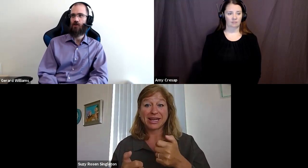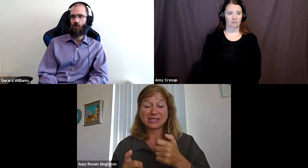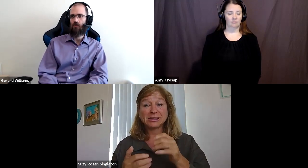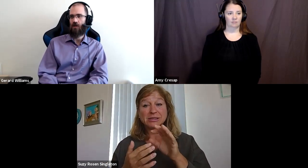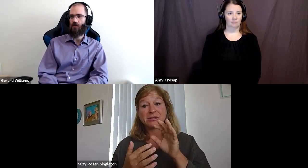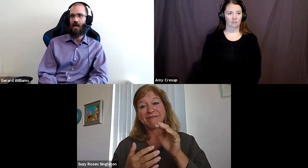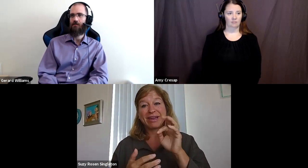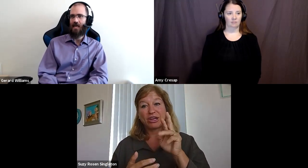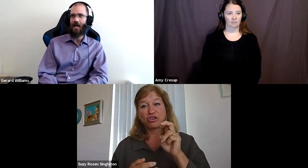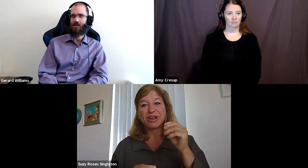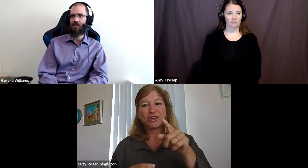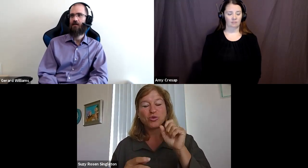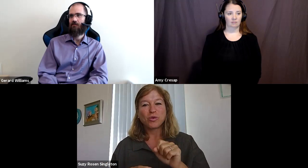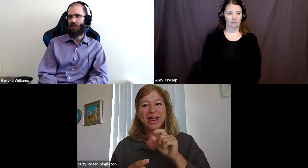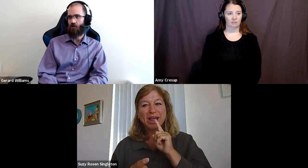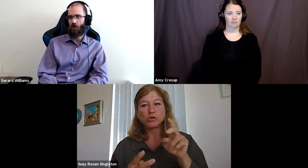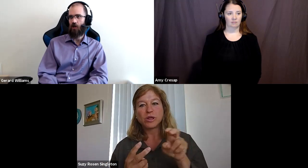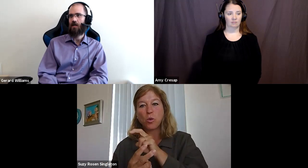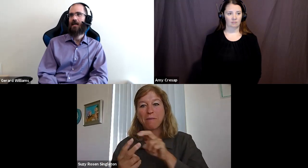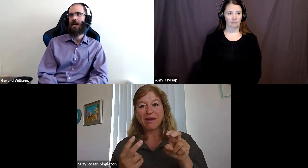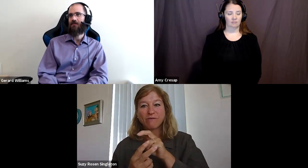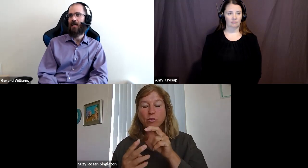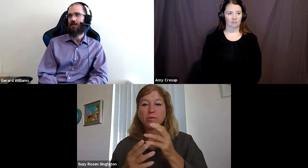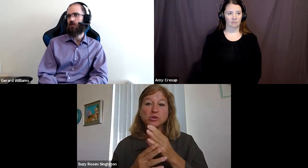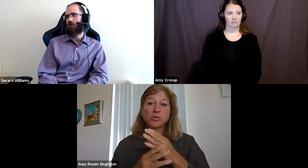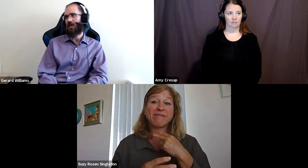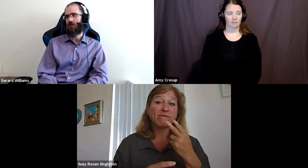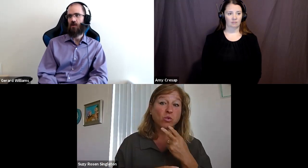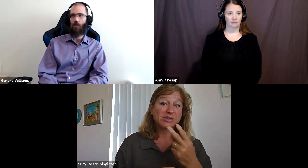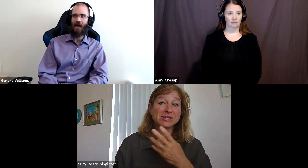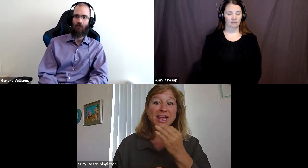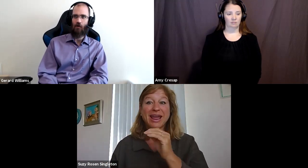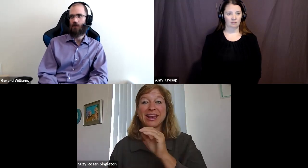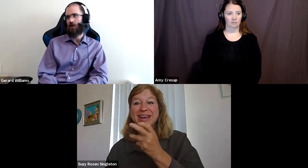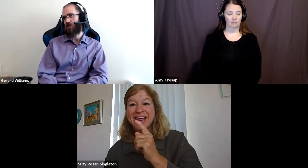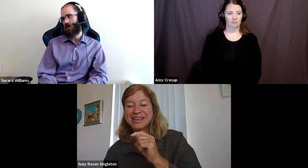your realtime text feature and then you would be able to go back and forth between using